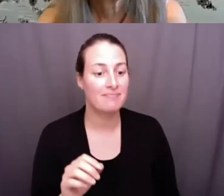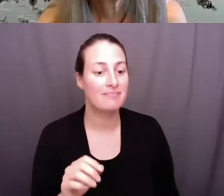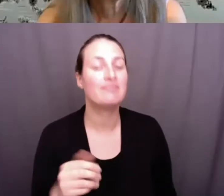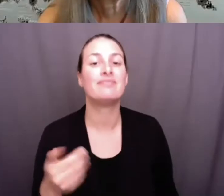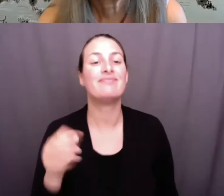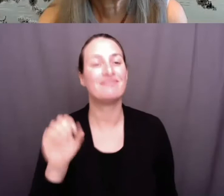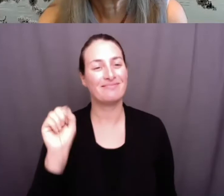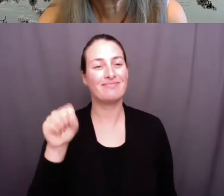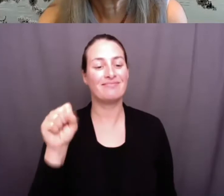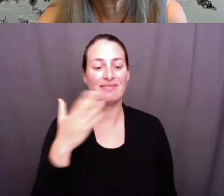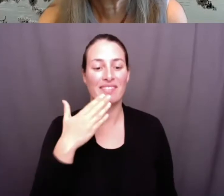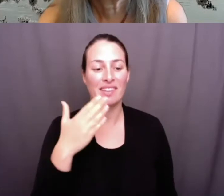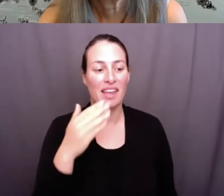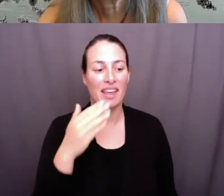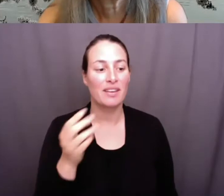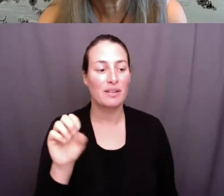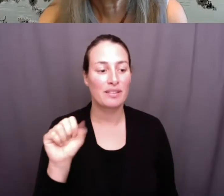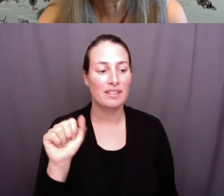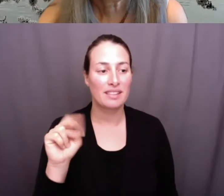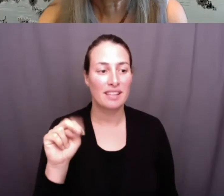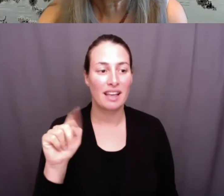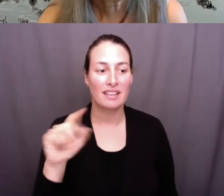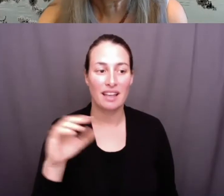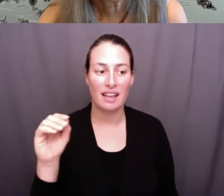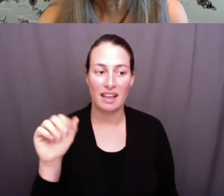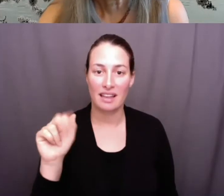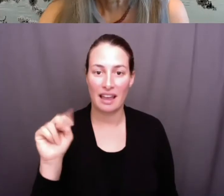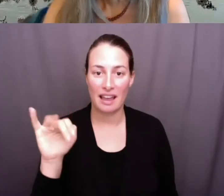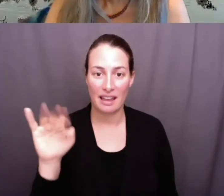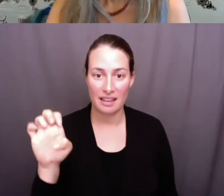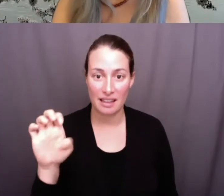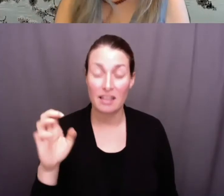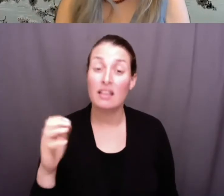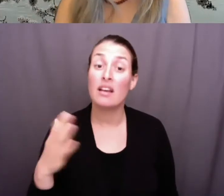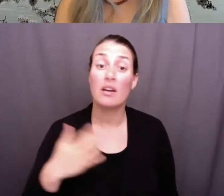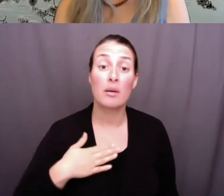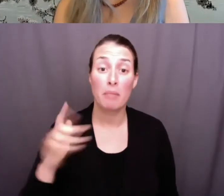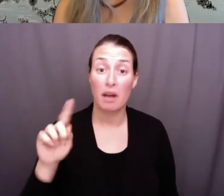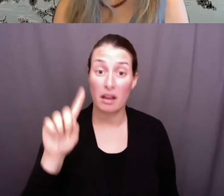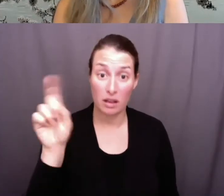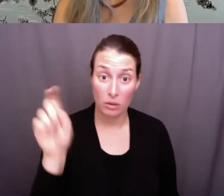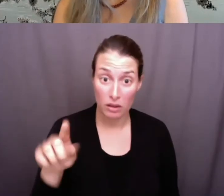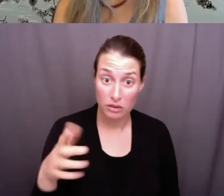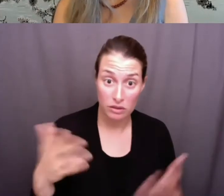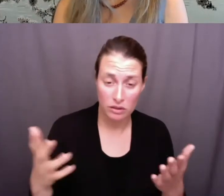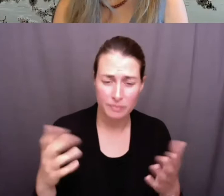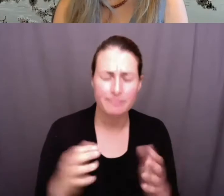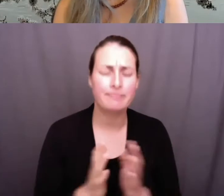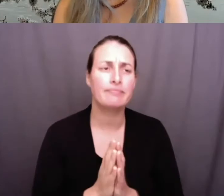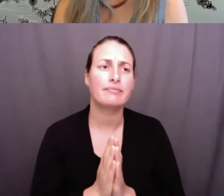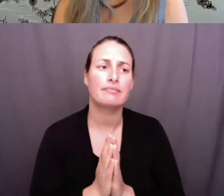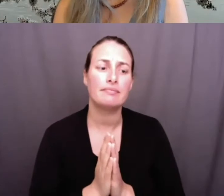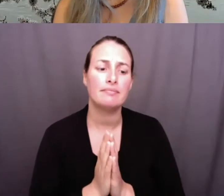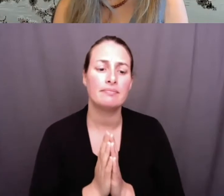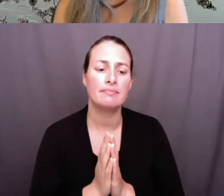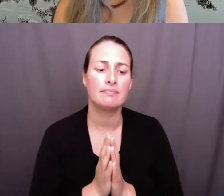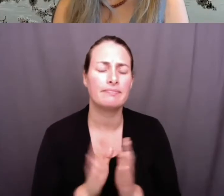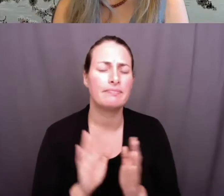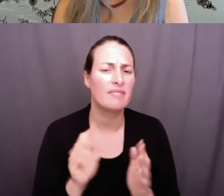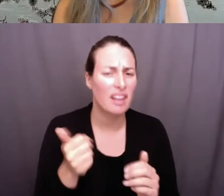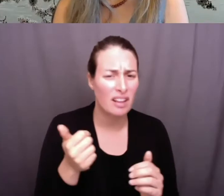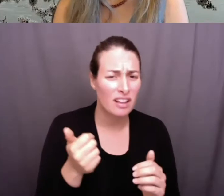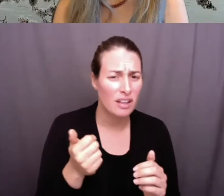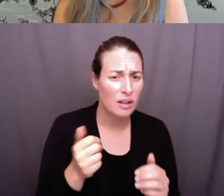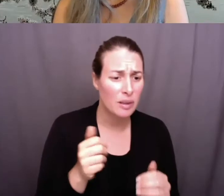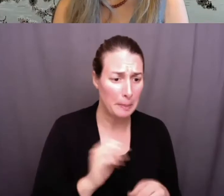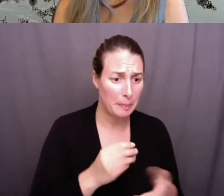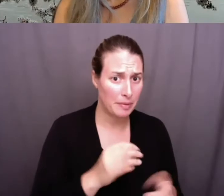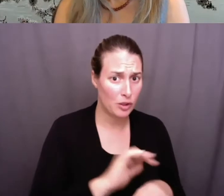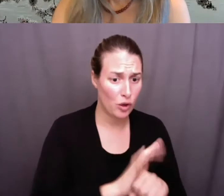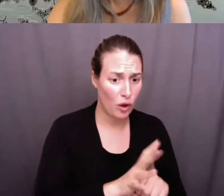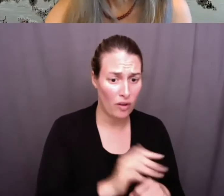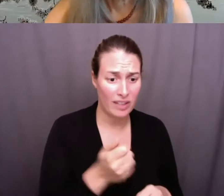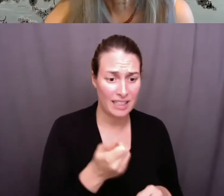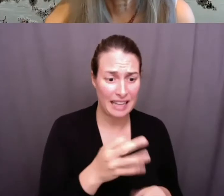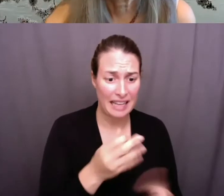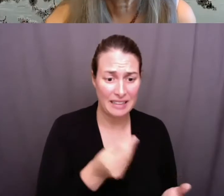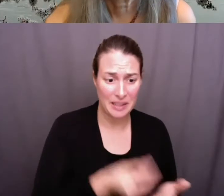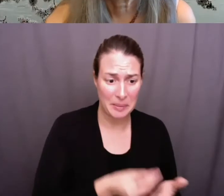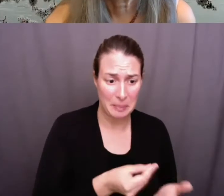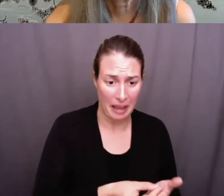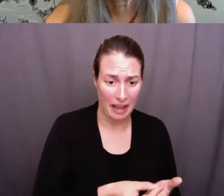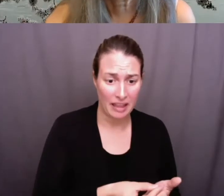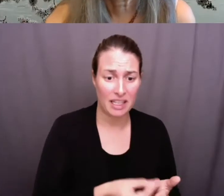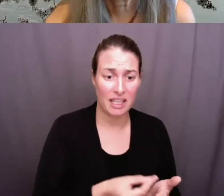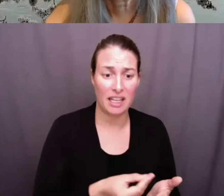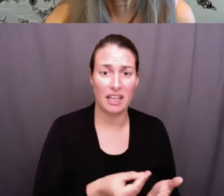and Annie. Is there any concern that the money used for COVID-19 will in any way compromise